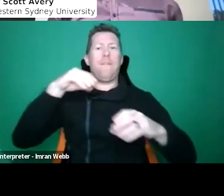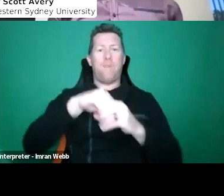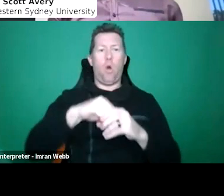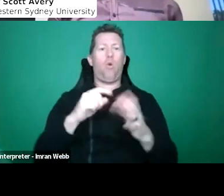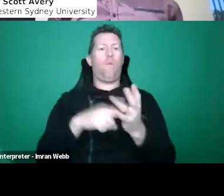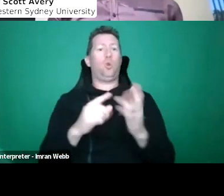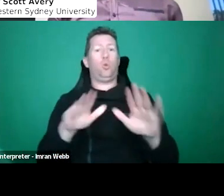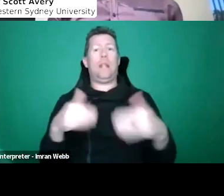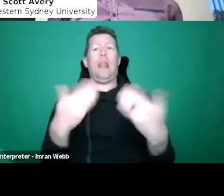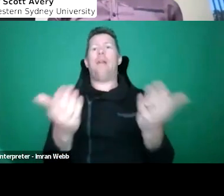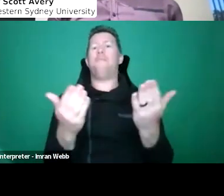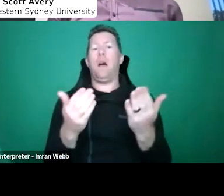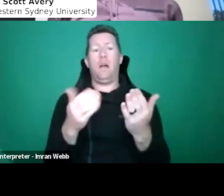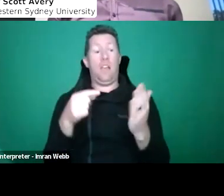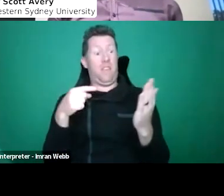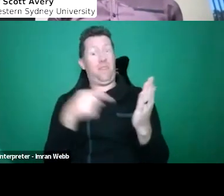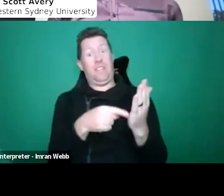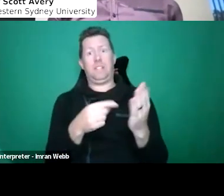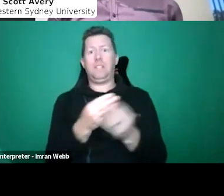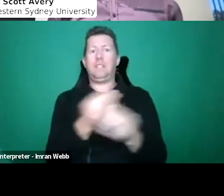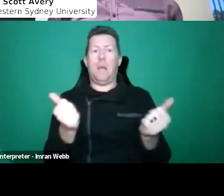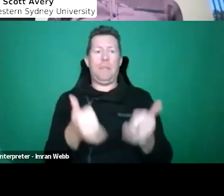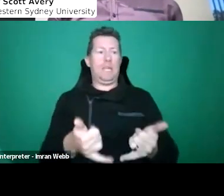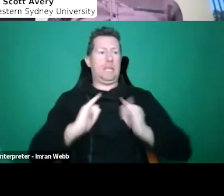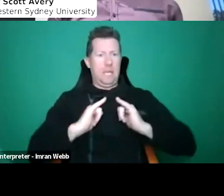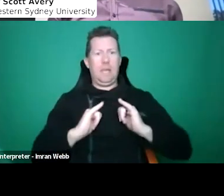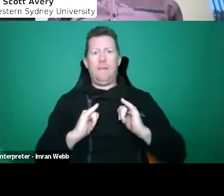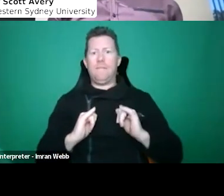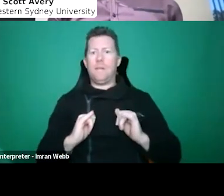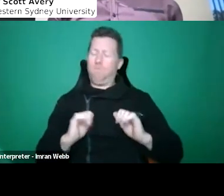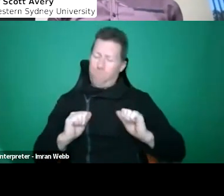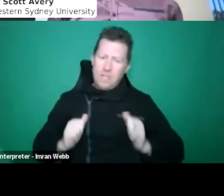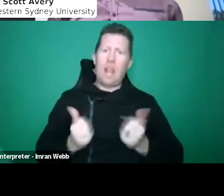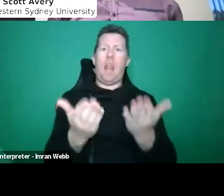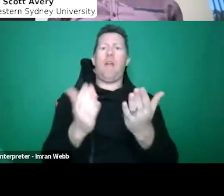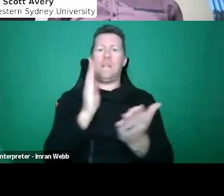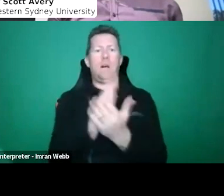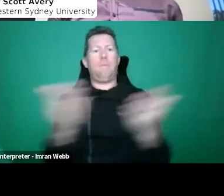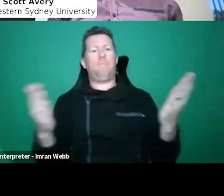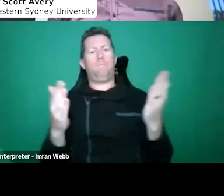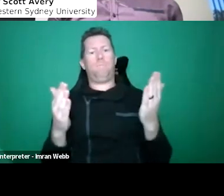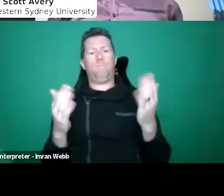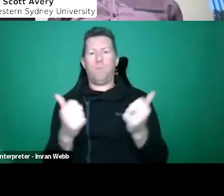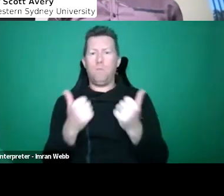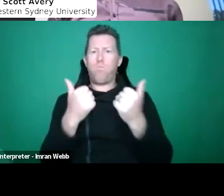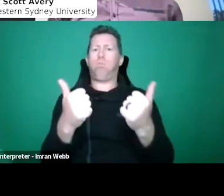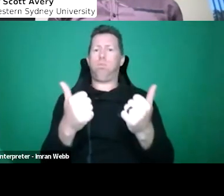something that could be, you know put us in a position where we can actually deliver an asset that will improve the lives of people with disability.